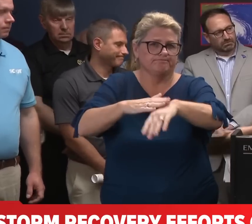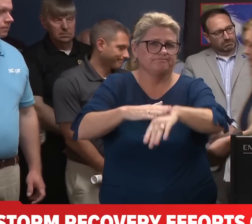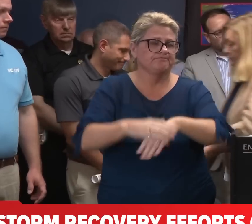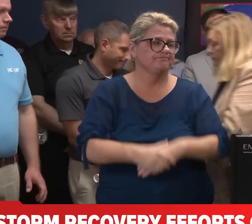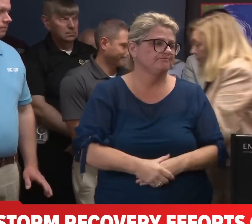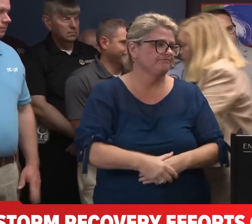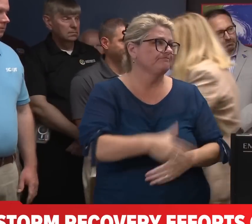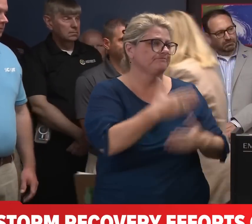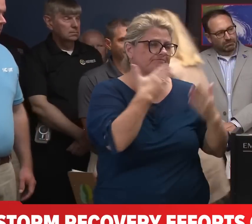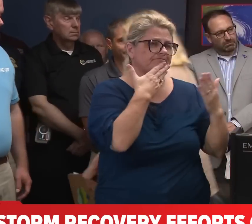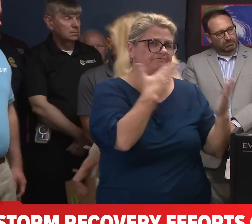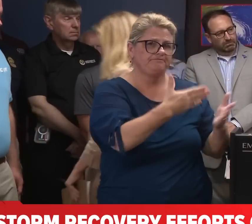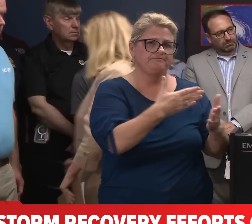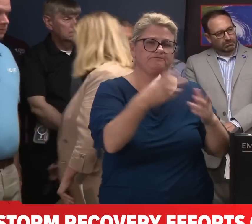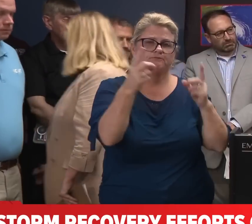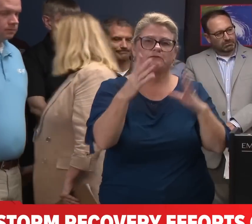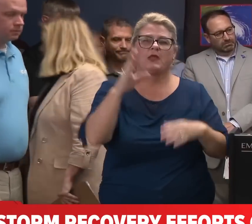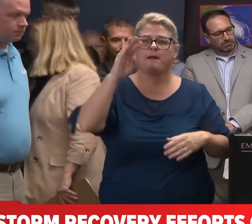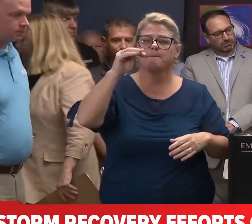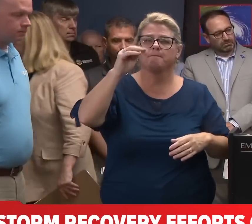Thank you, Marsha Adams Carolina.